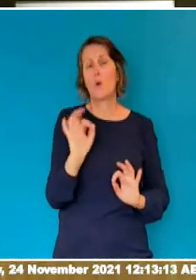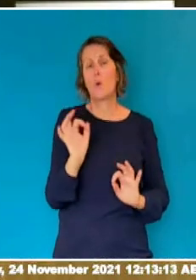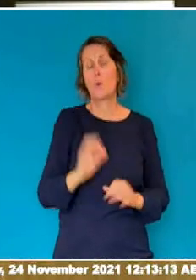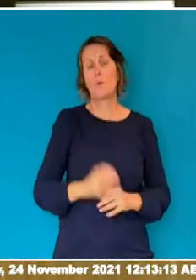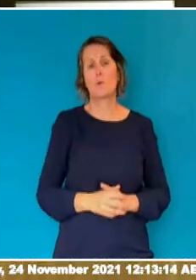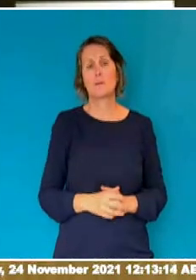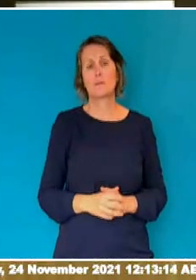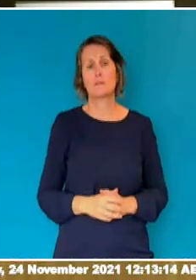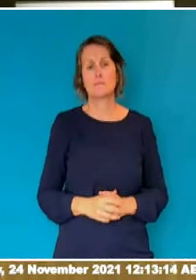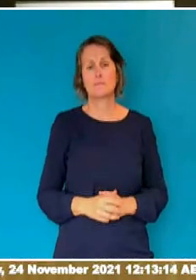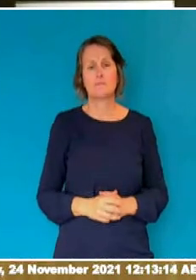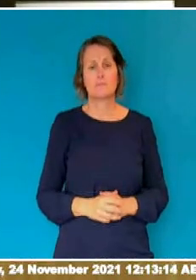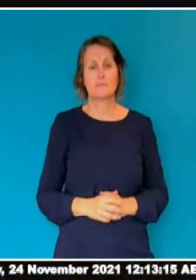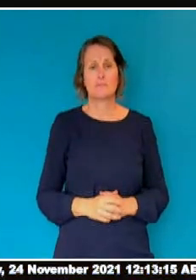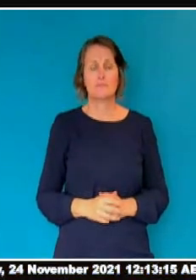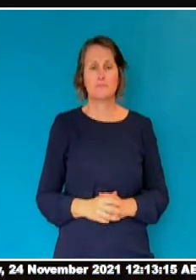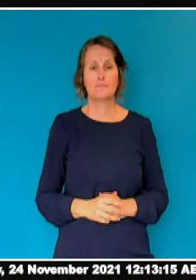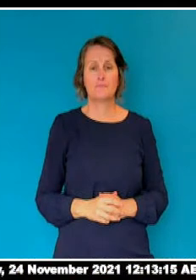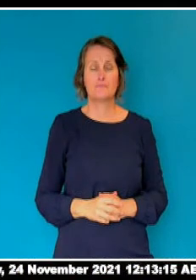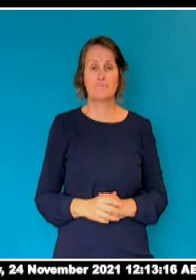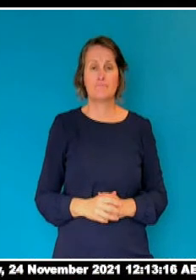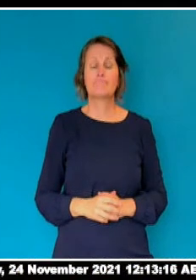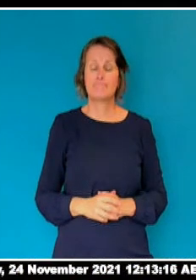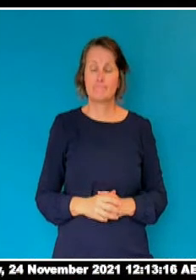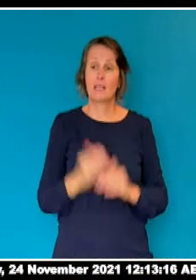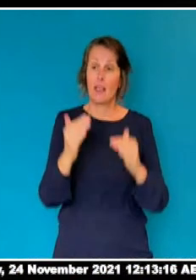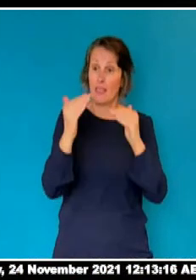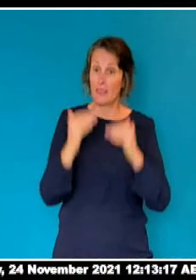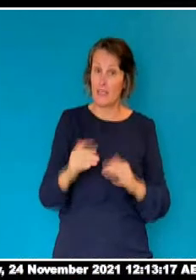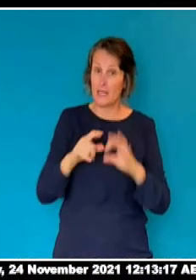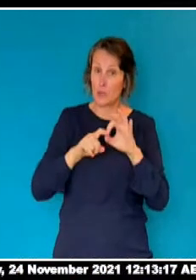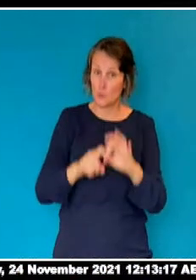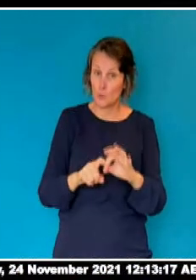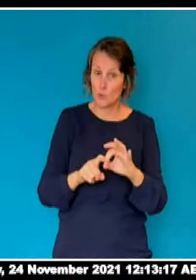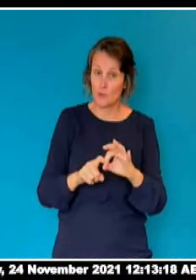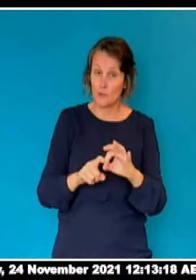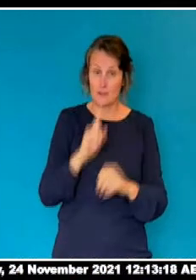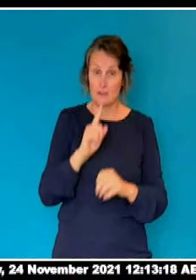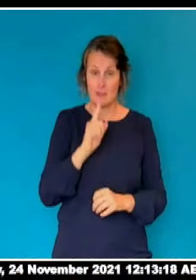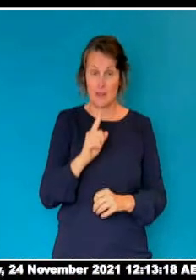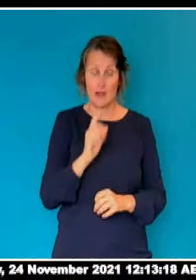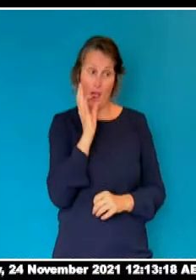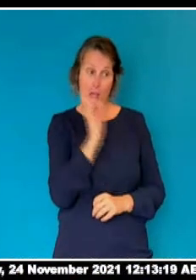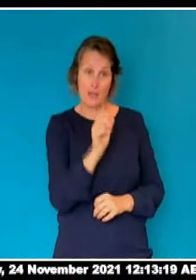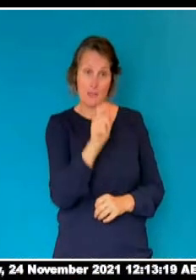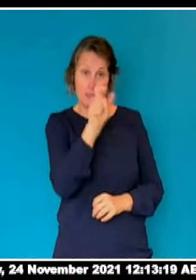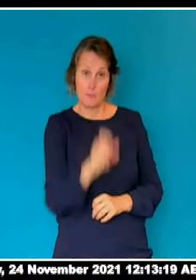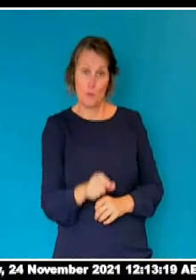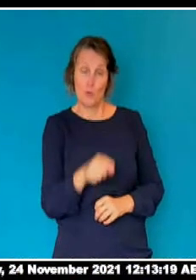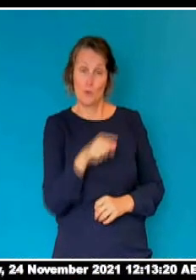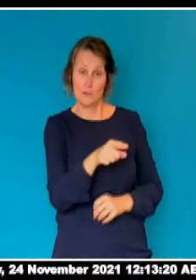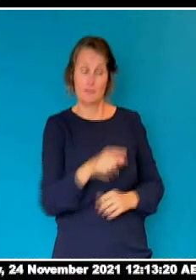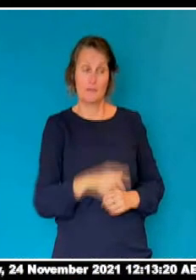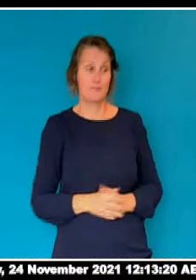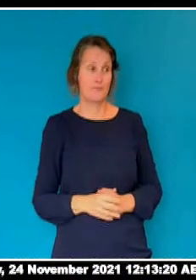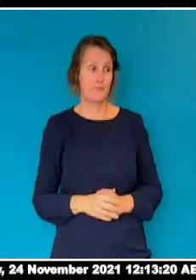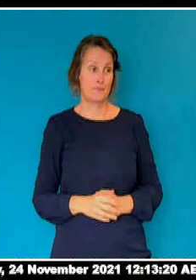have to. MS DOWSETT: Then the next question asks if a person